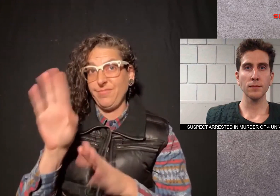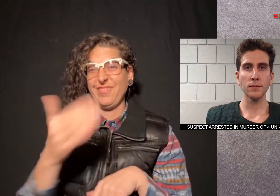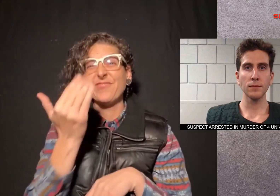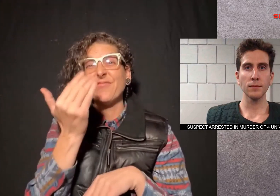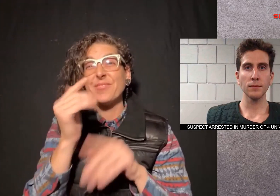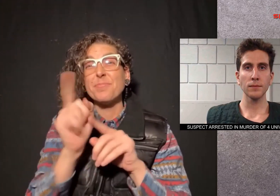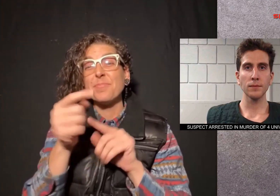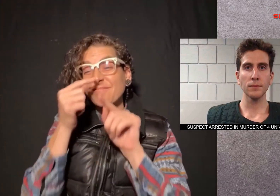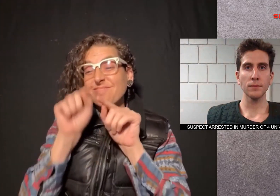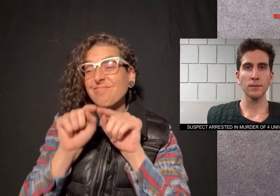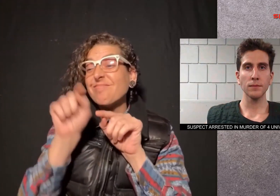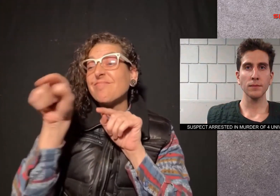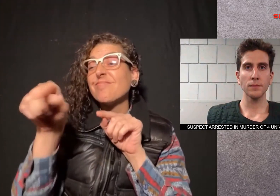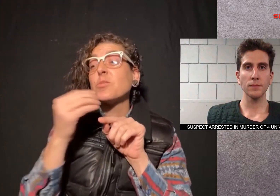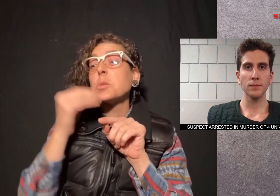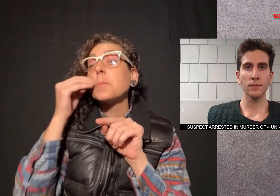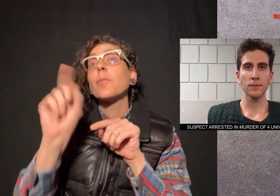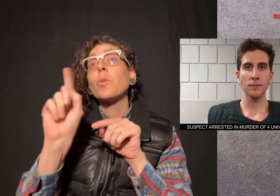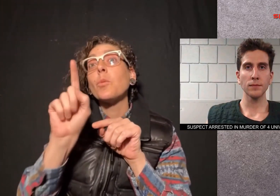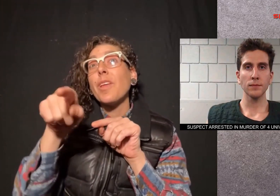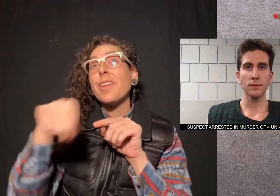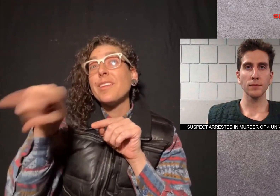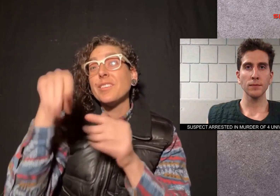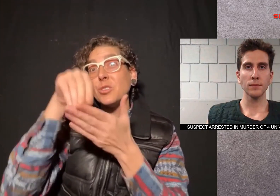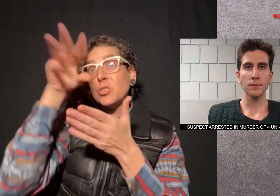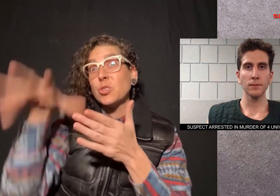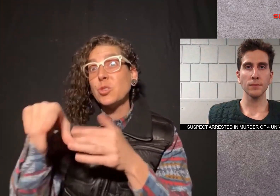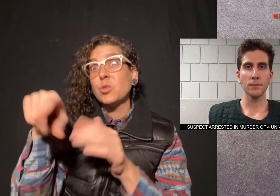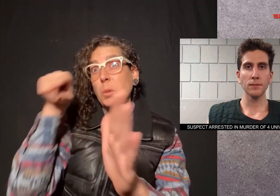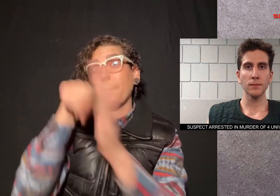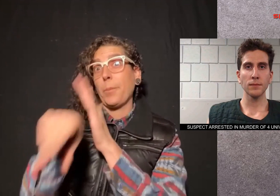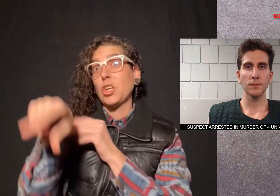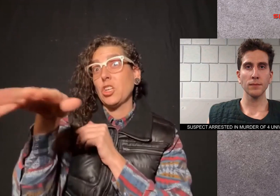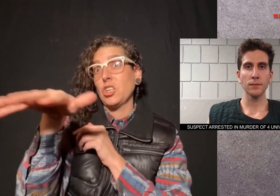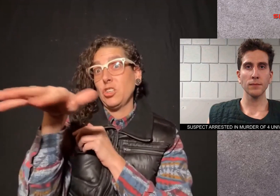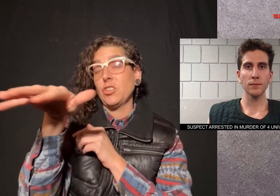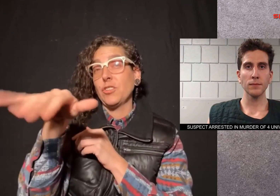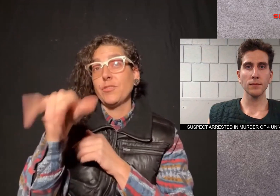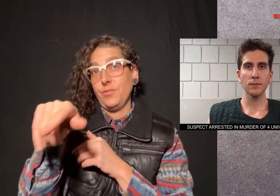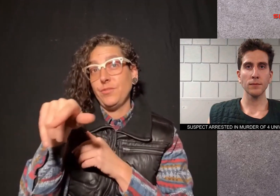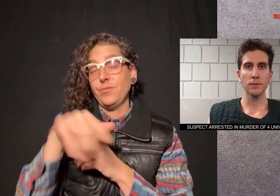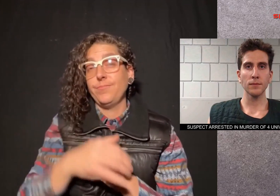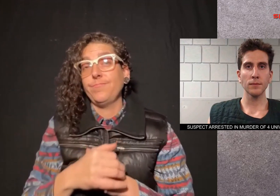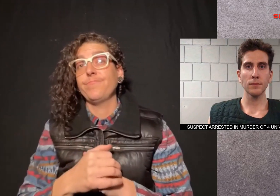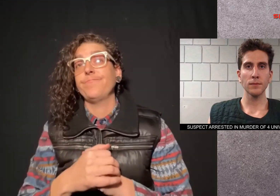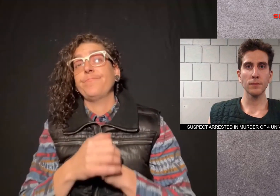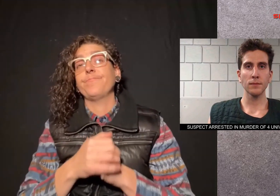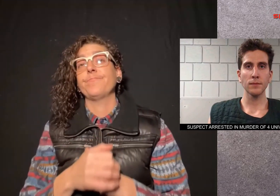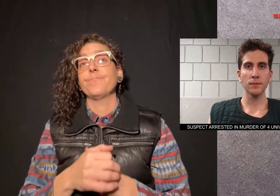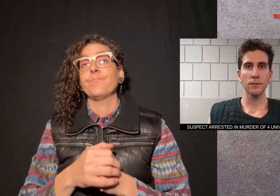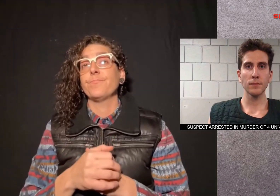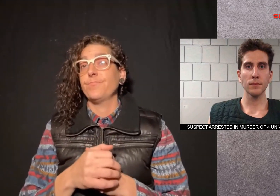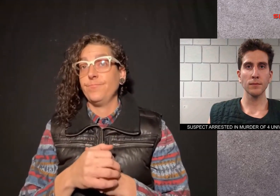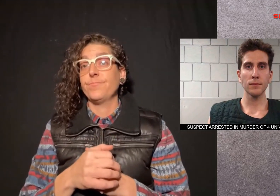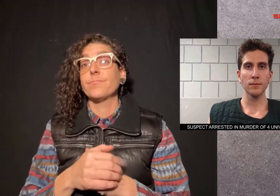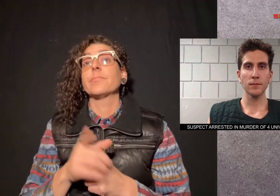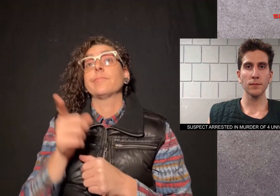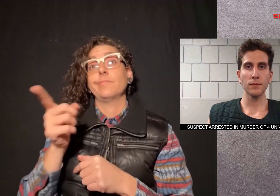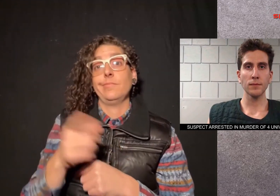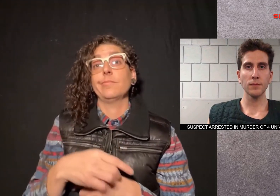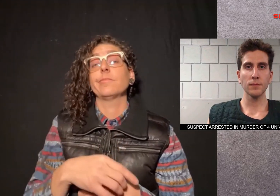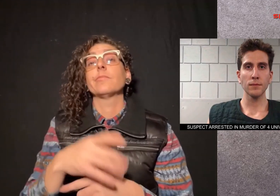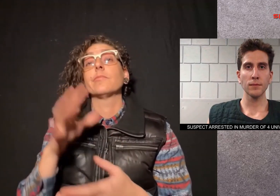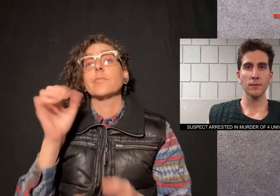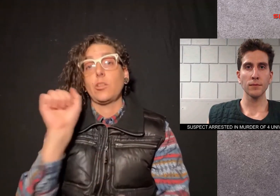at a university 15 minutes from the home where the students were murdered